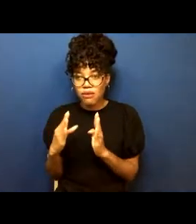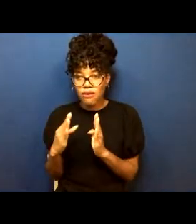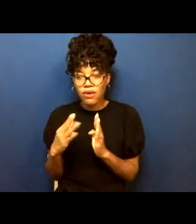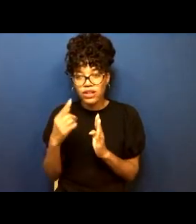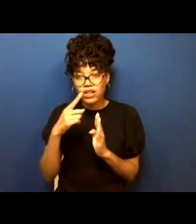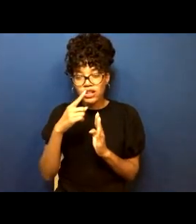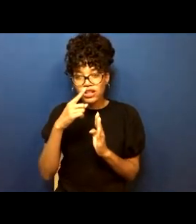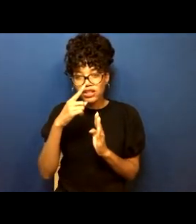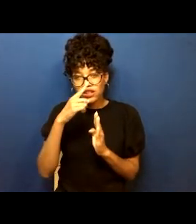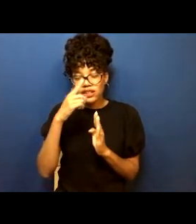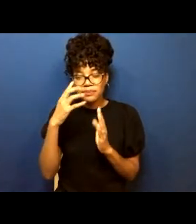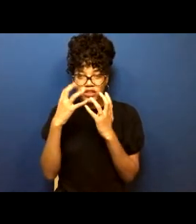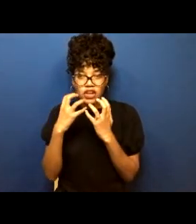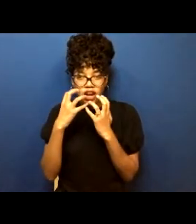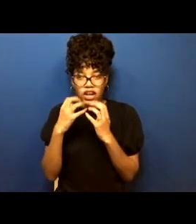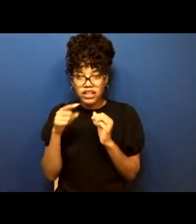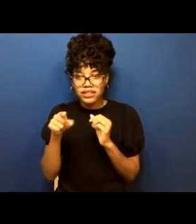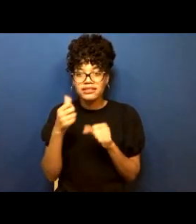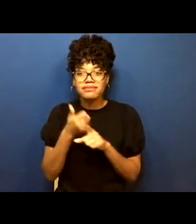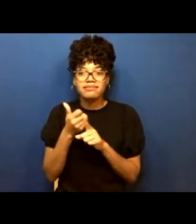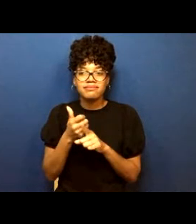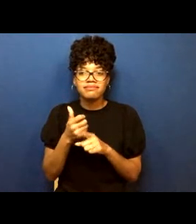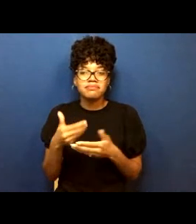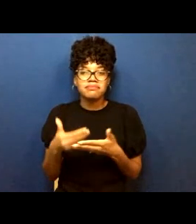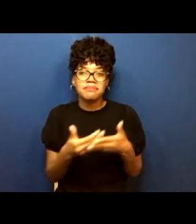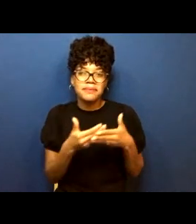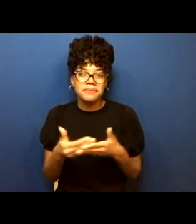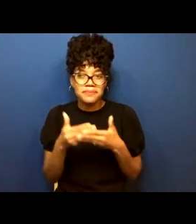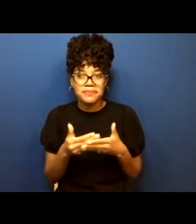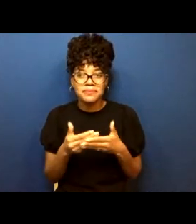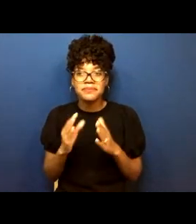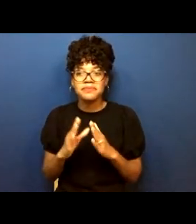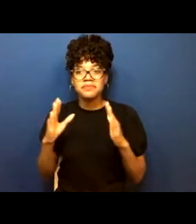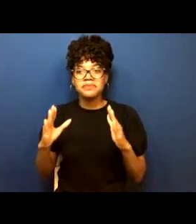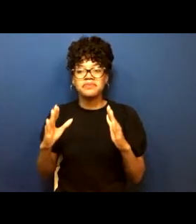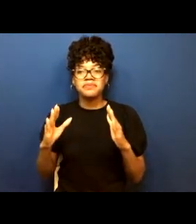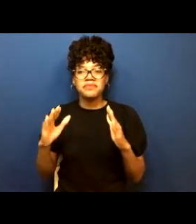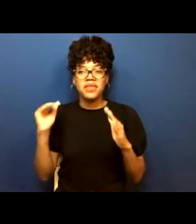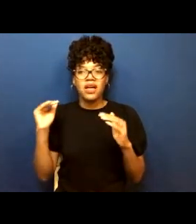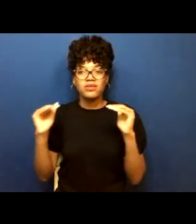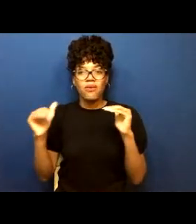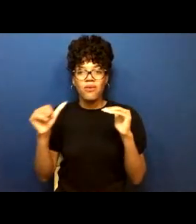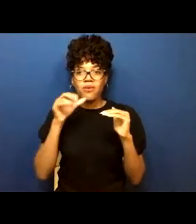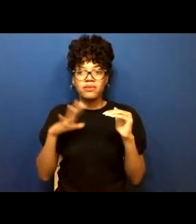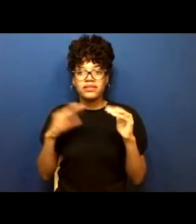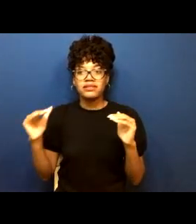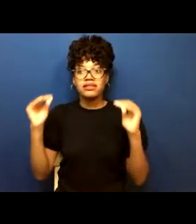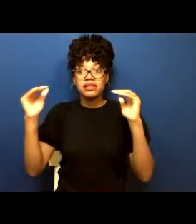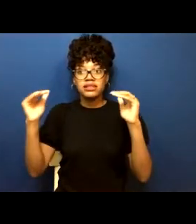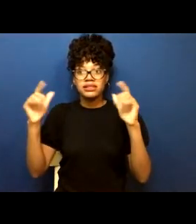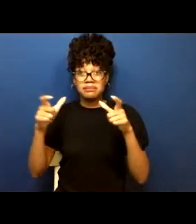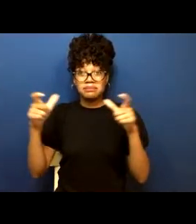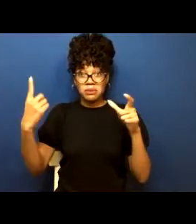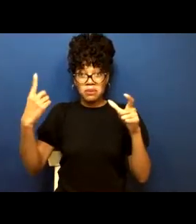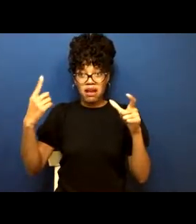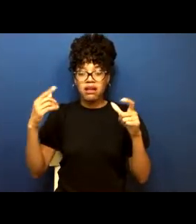are adult females. And that big guy in the back is an adult male. So just a fun fact, adult males get up to 11 feet long